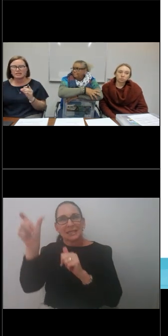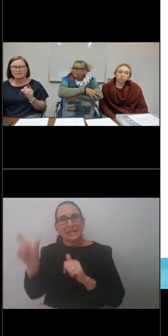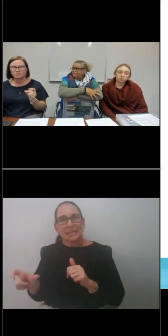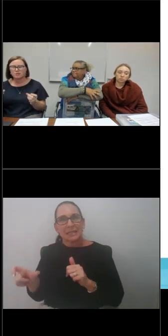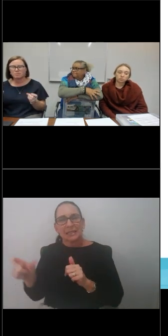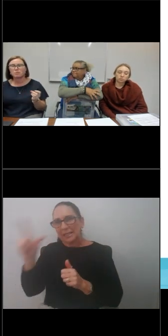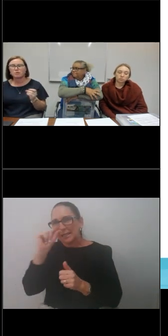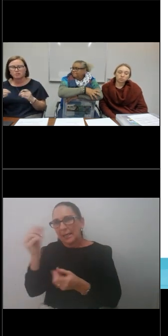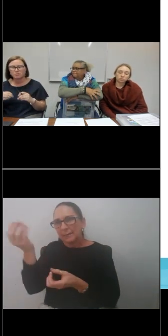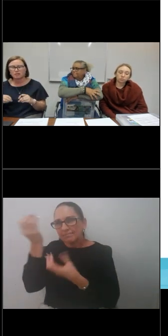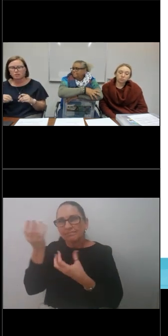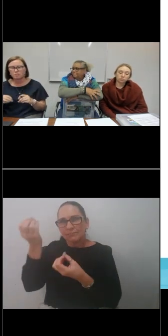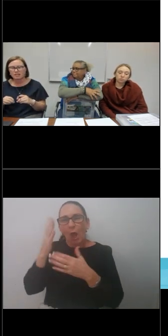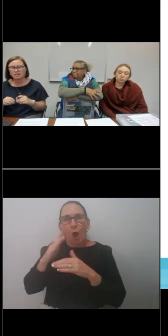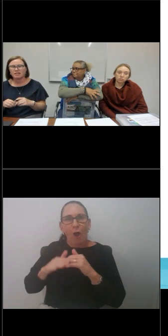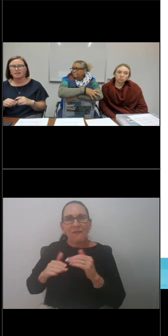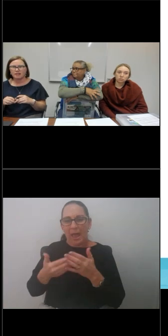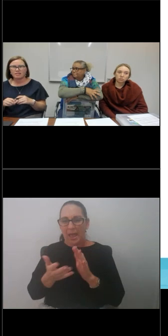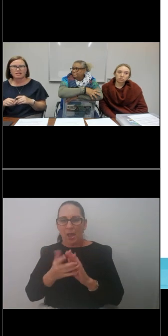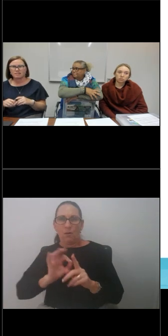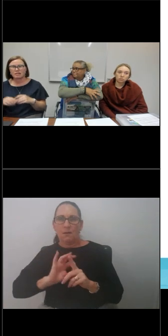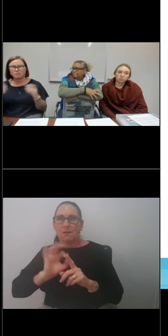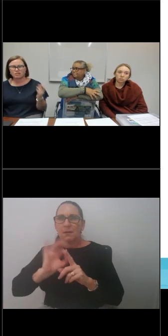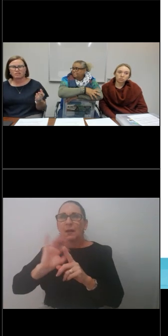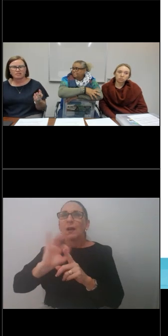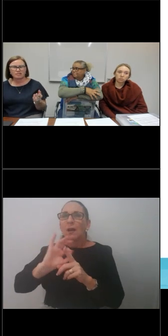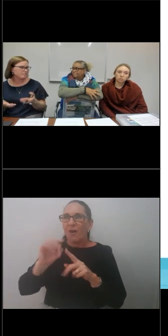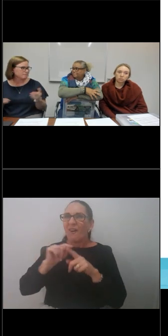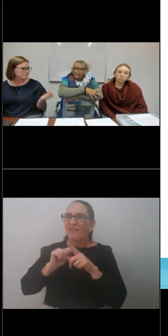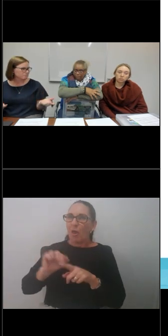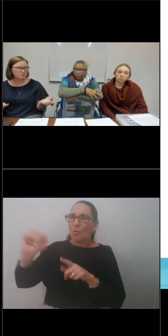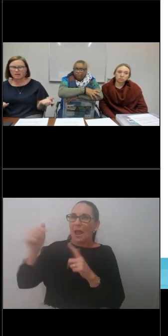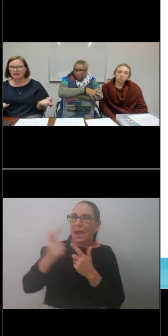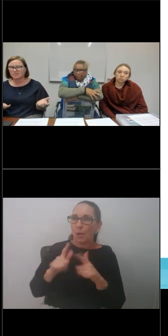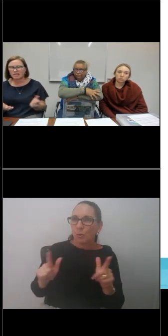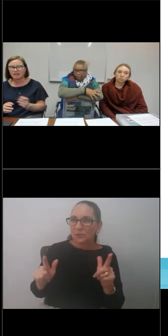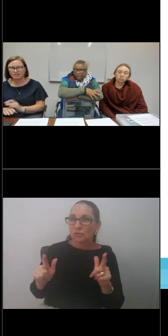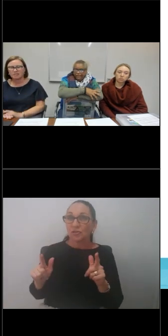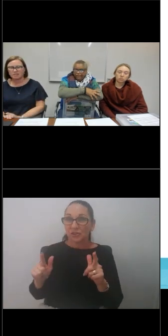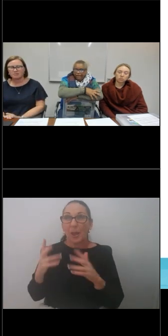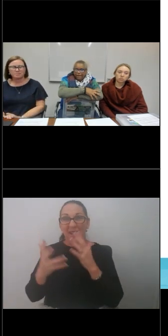of feedback we should be adopting and that's then resulted in yeah what we have today yeah